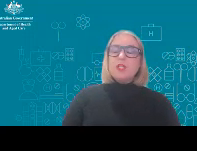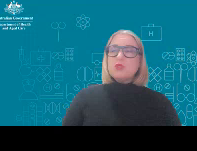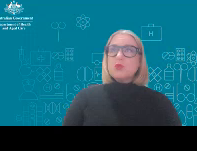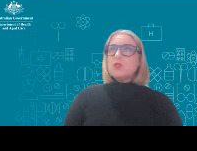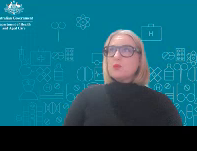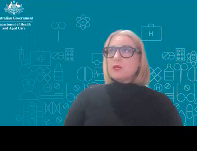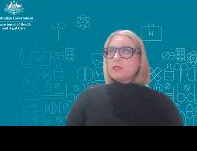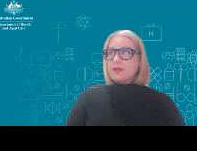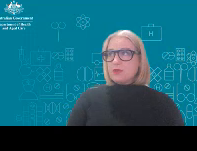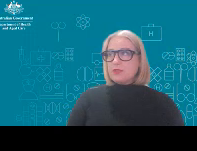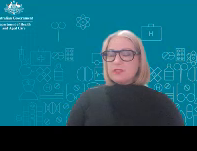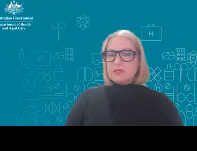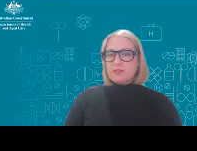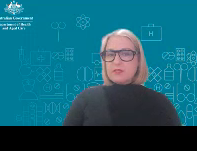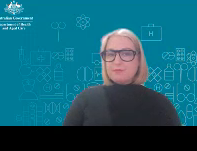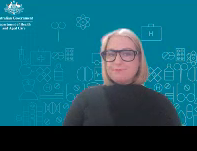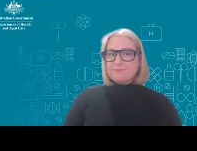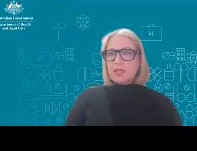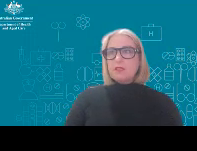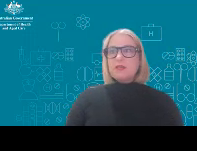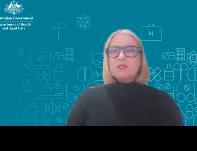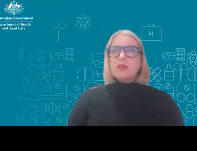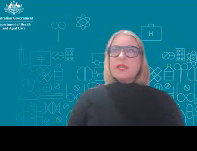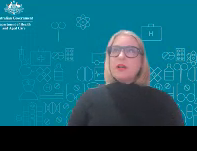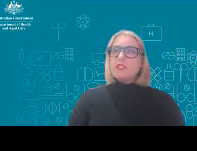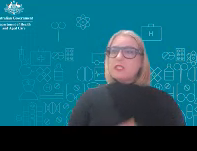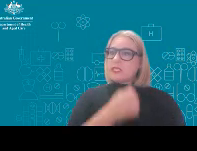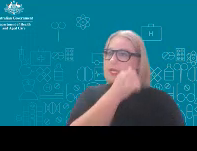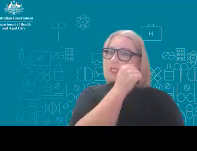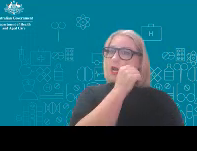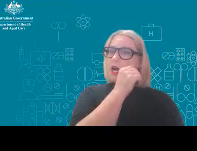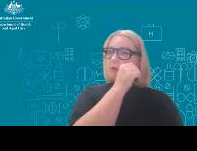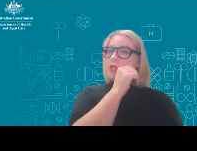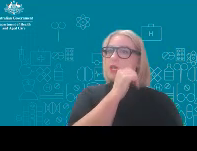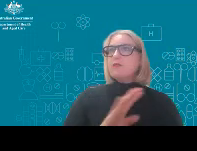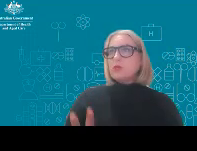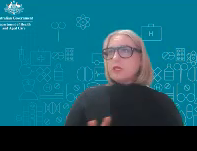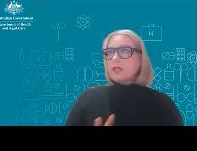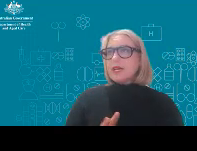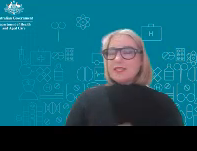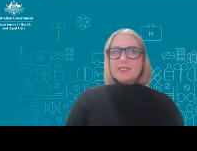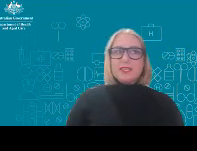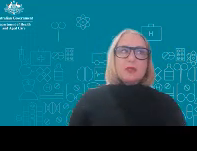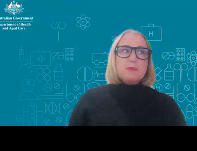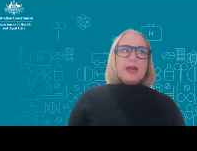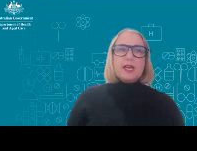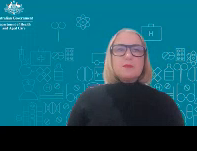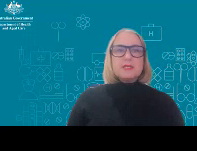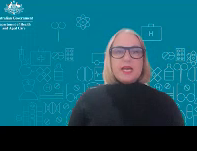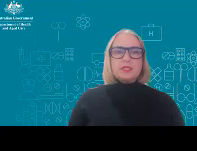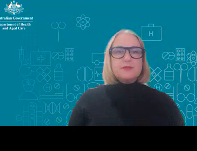promoting George's will and preferences. So I encourage you to take the time to have a look at that case study when the pack comes out.